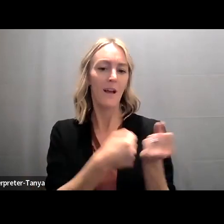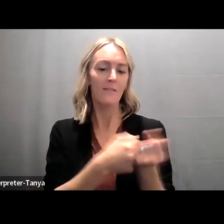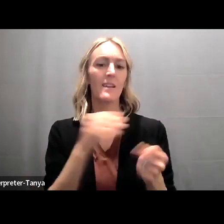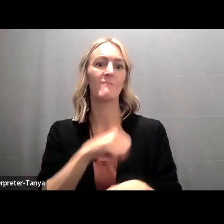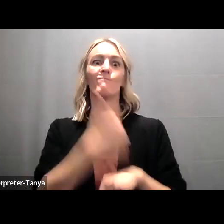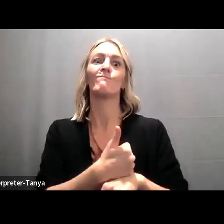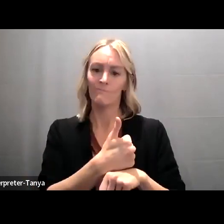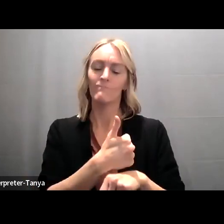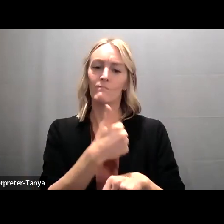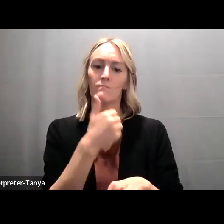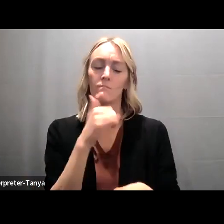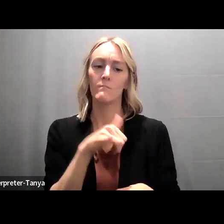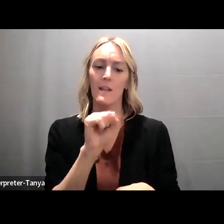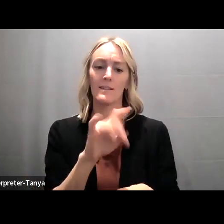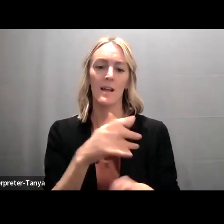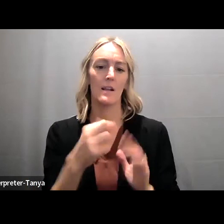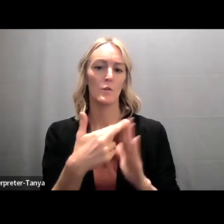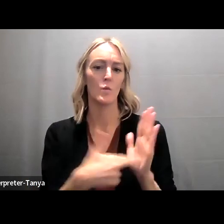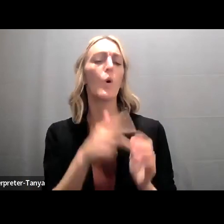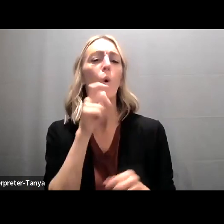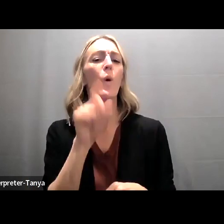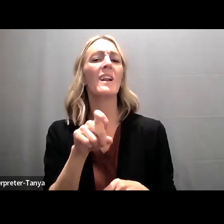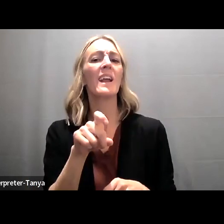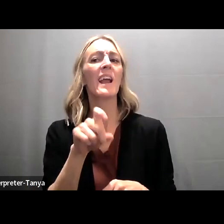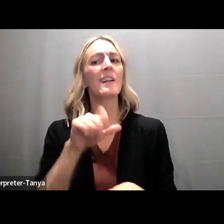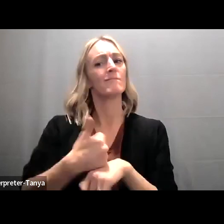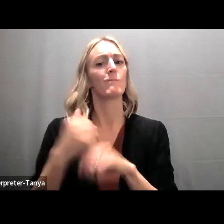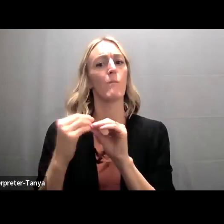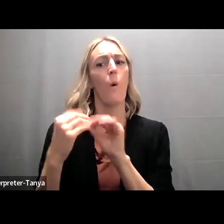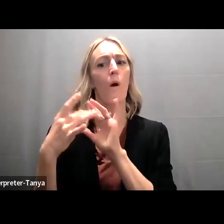Who do you they had to to make stronger connections with to ensure that IL is represented in every